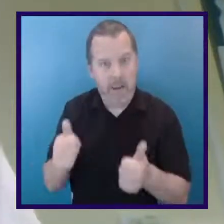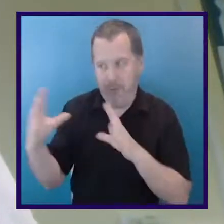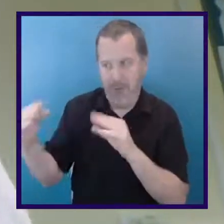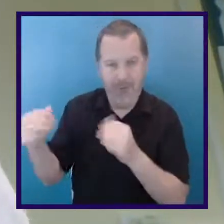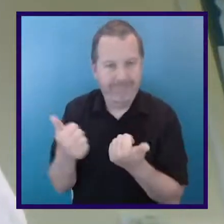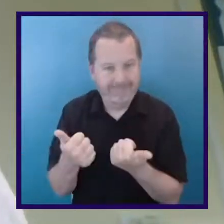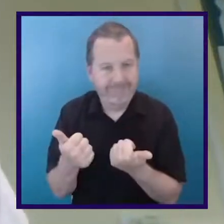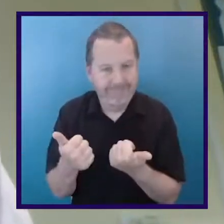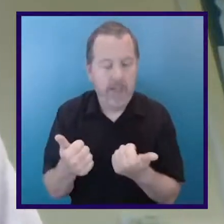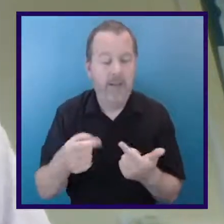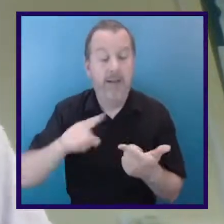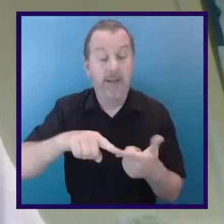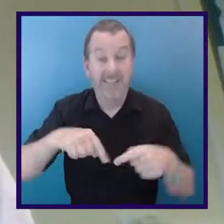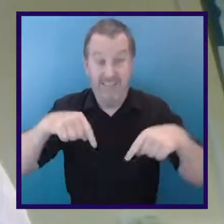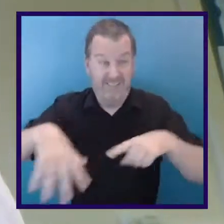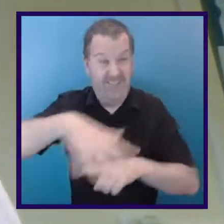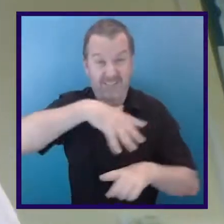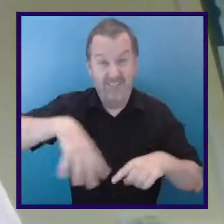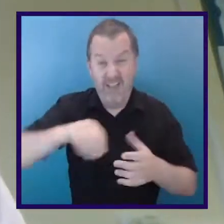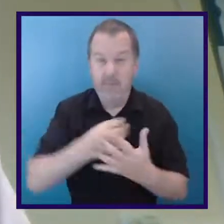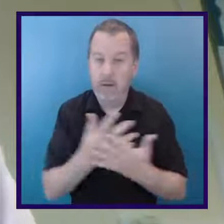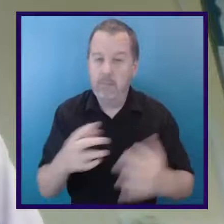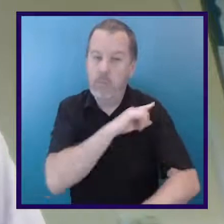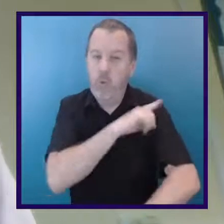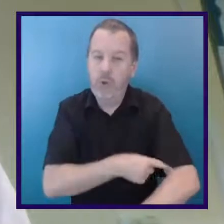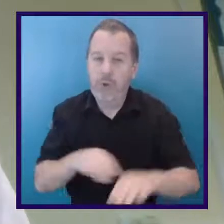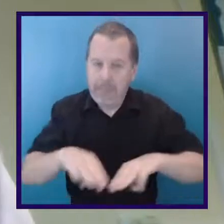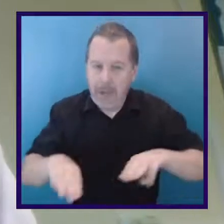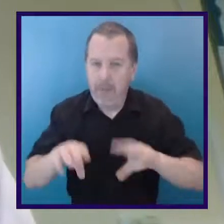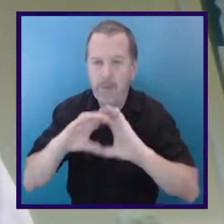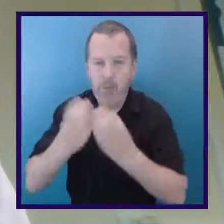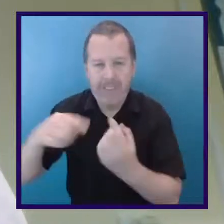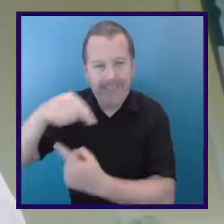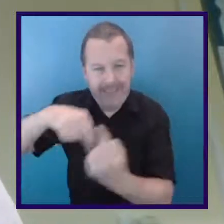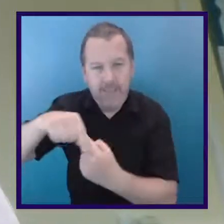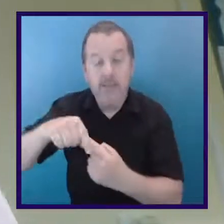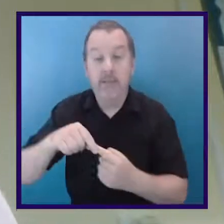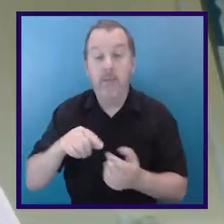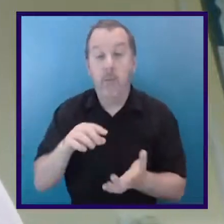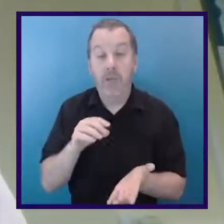And again for – we would have quite a sizable Polish community, and because we have our